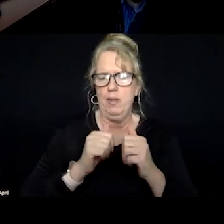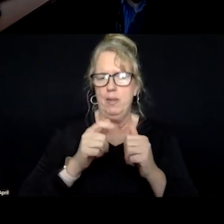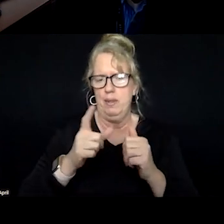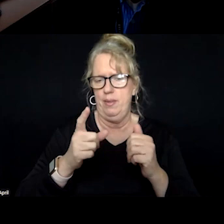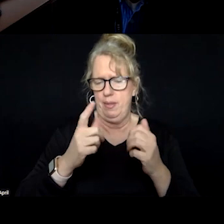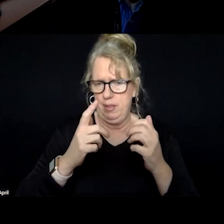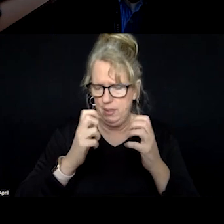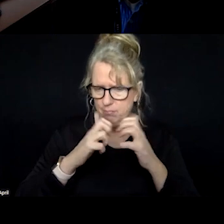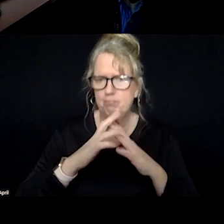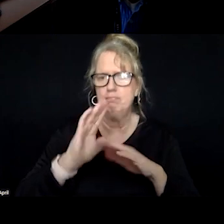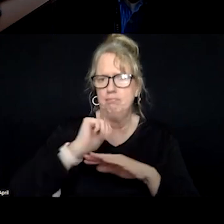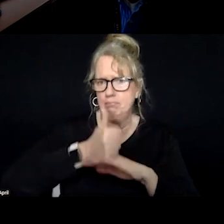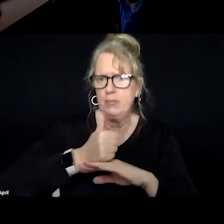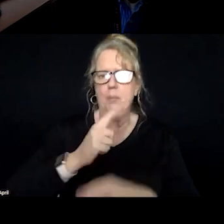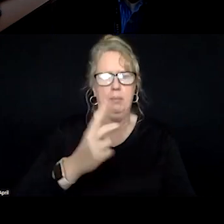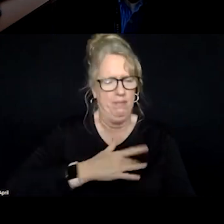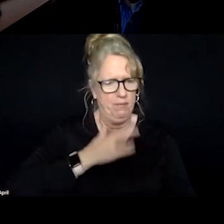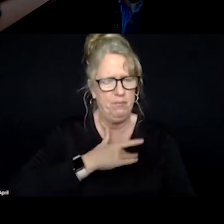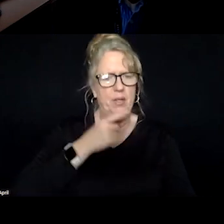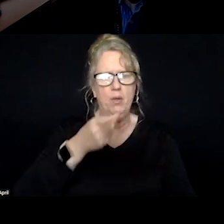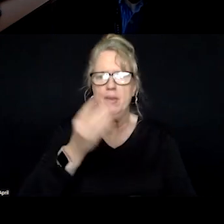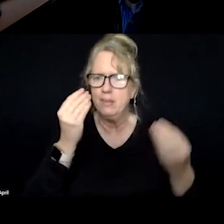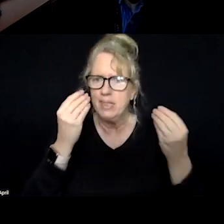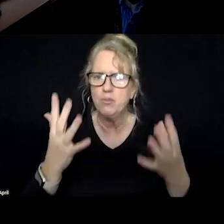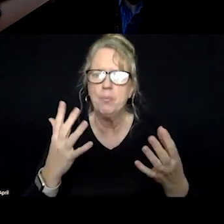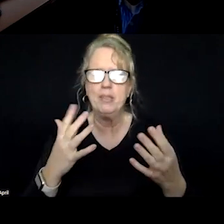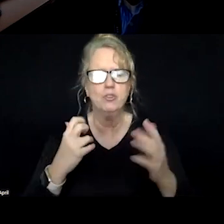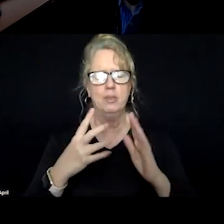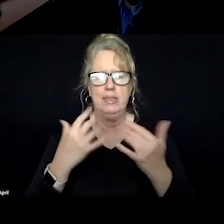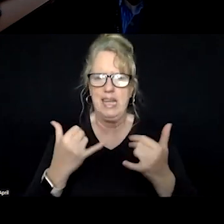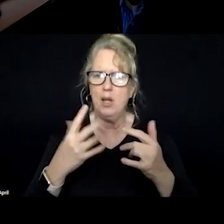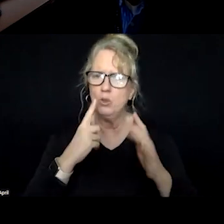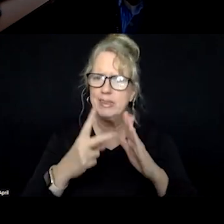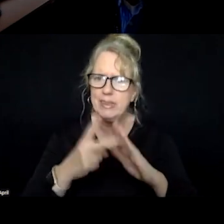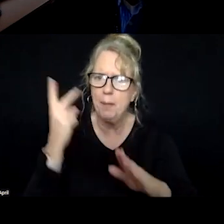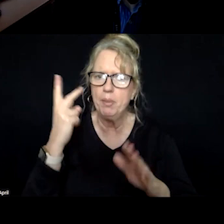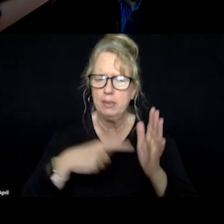WE FEEL LIKE THIS DATA IS DOUBLING DOWN ON THE SUPPORT FOR THIS